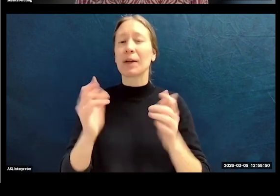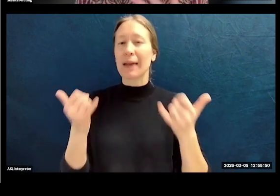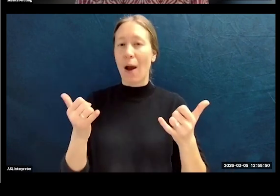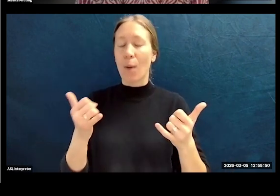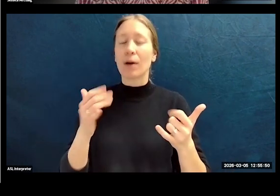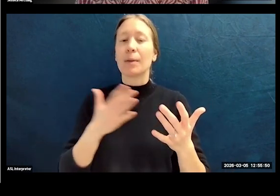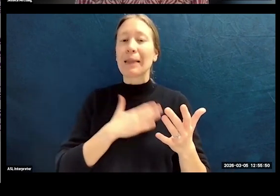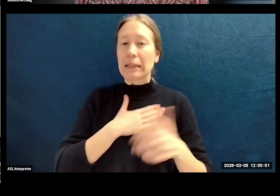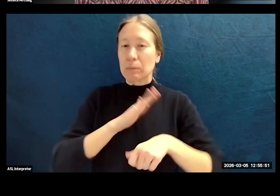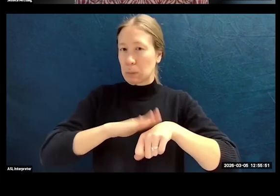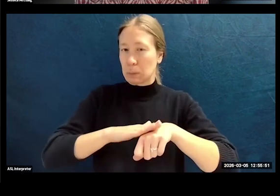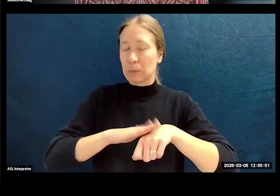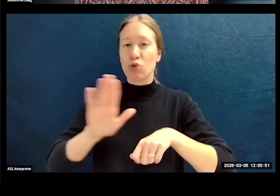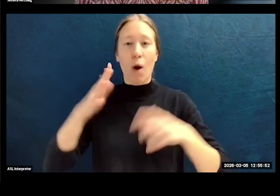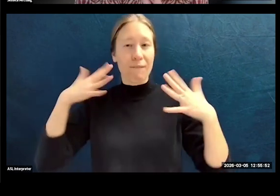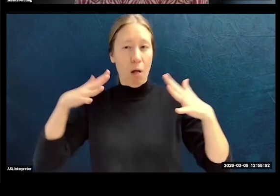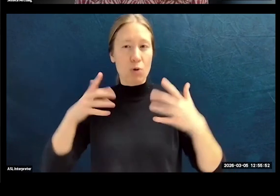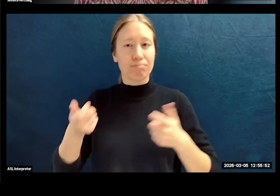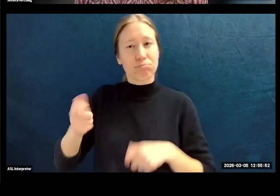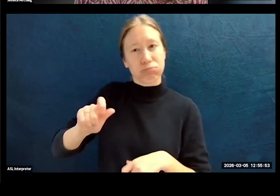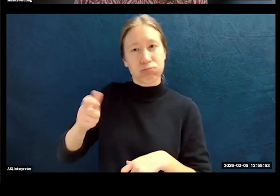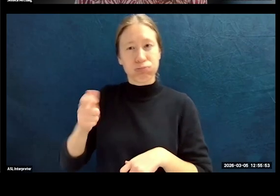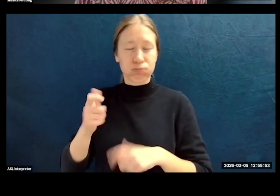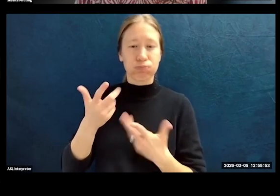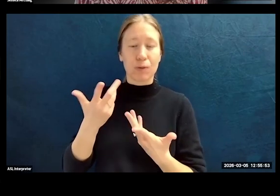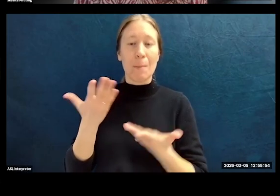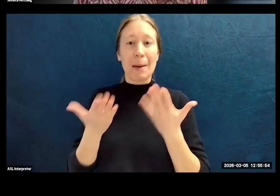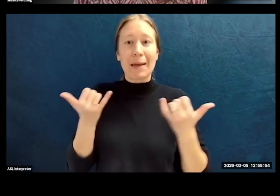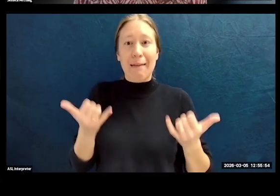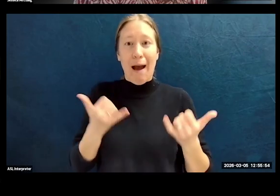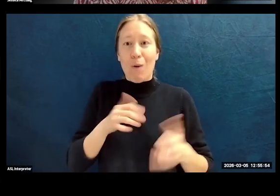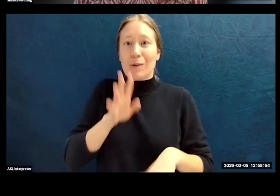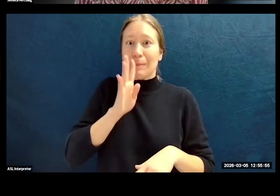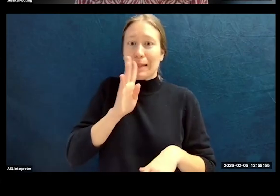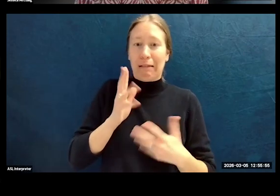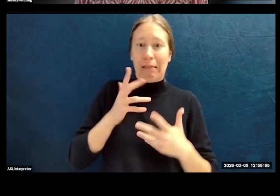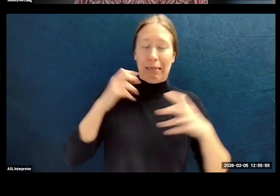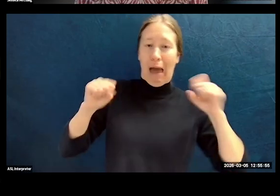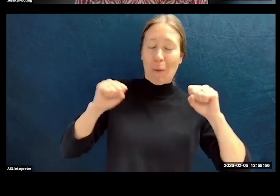just in case it comes out a little bit more loud than we're currently speaking. The other thing that I wanted to note